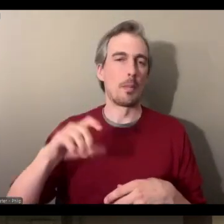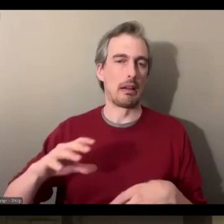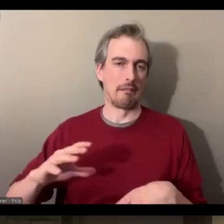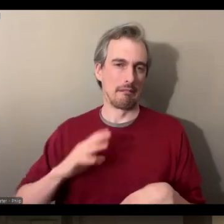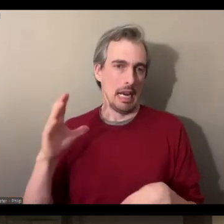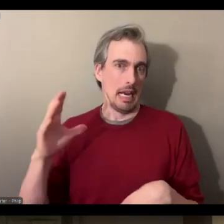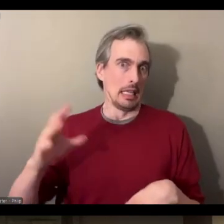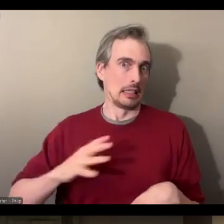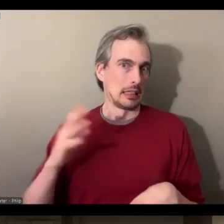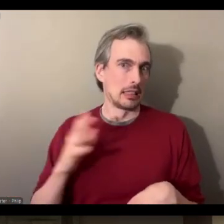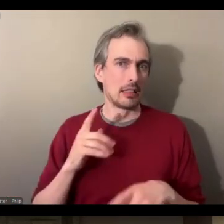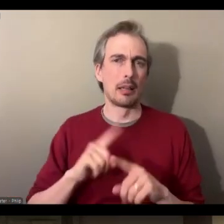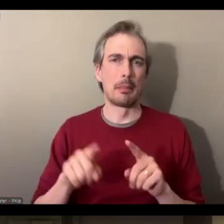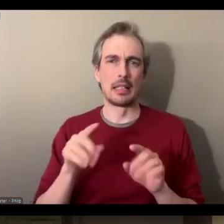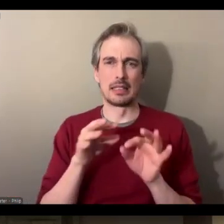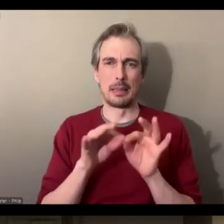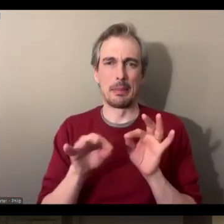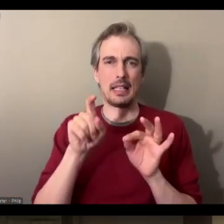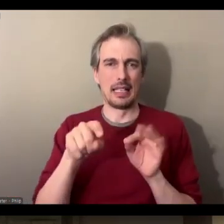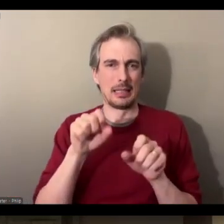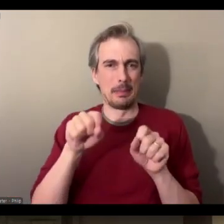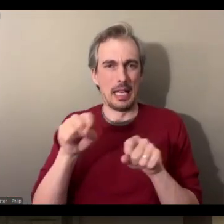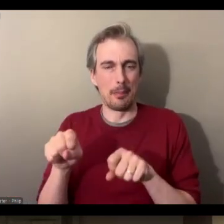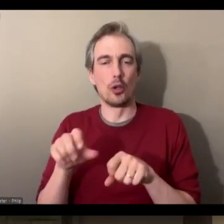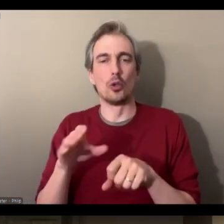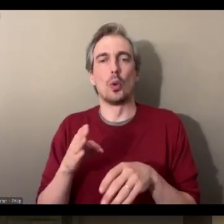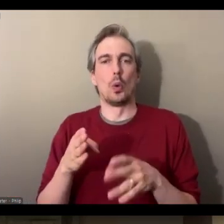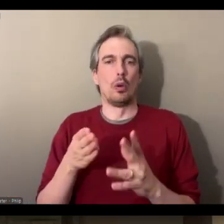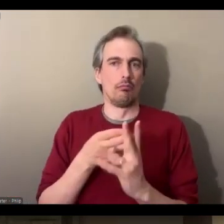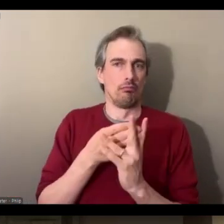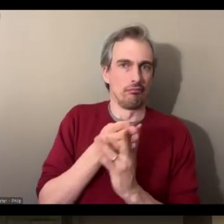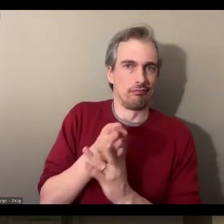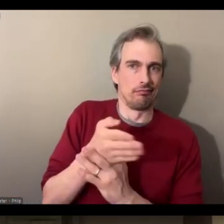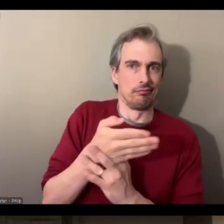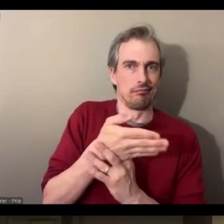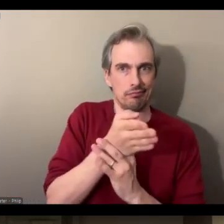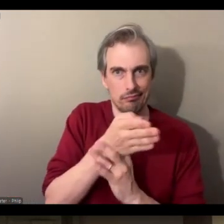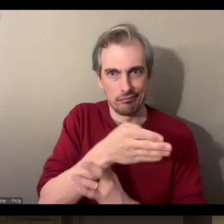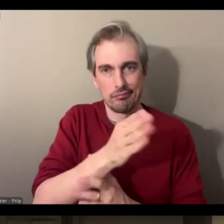think about this stuff. And this is the kind of thinking we're trying to sort of ingrain.